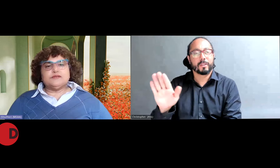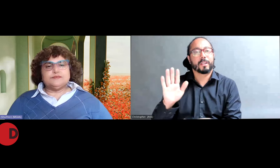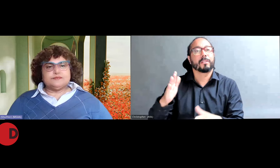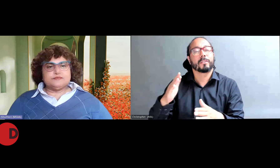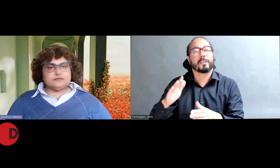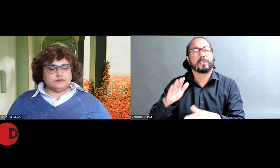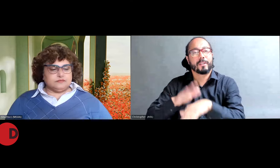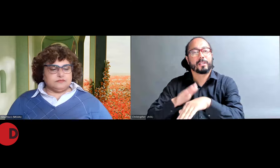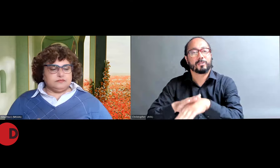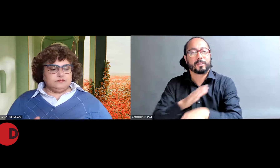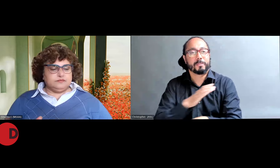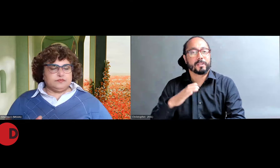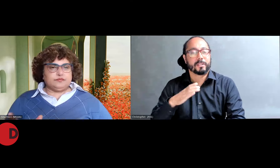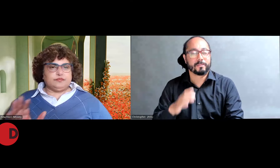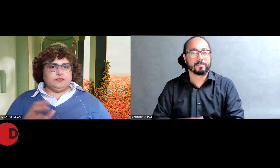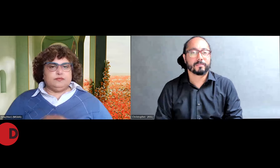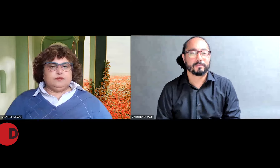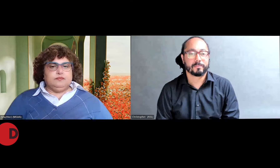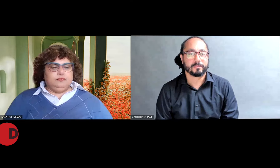their municipal Accessibility Advisory Committees.